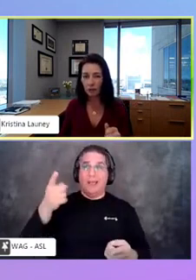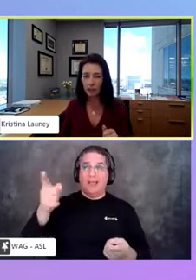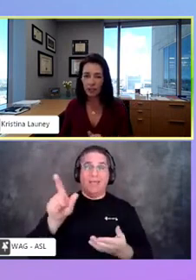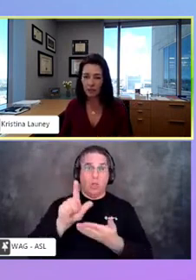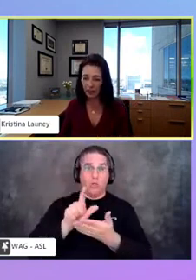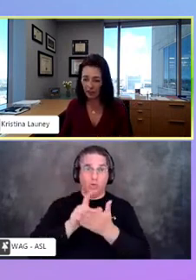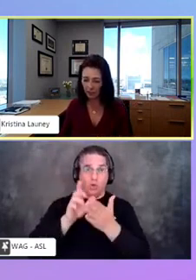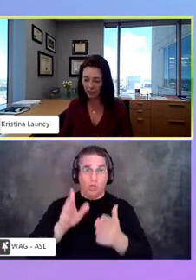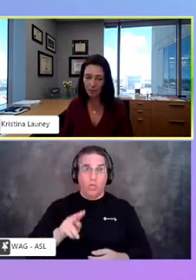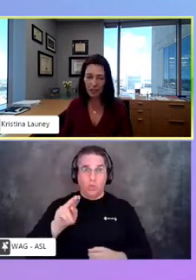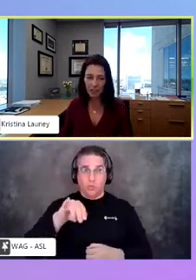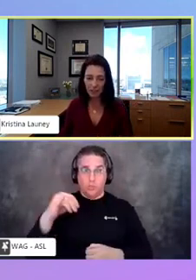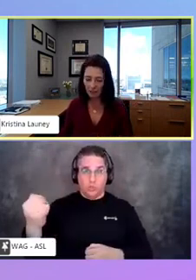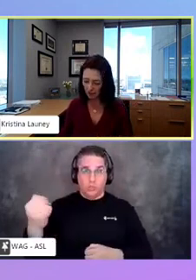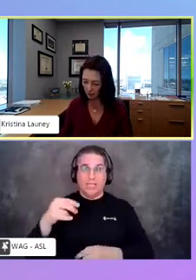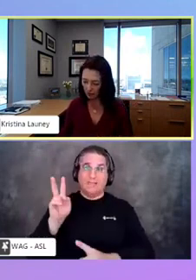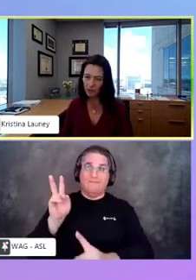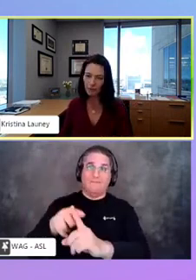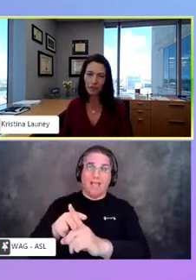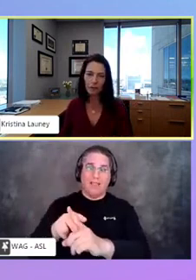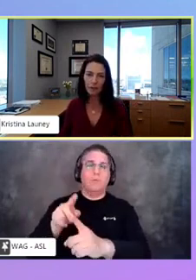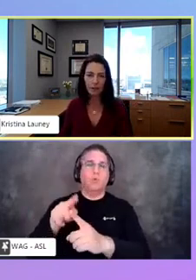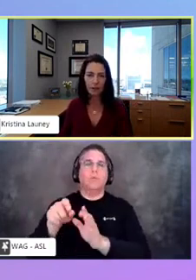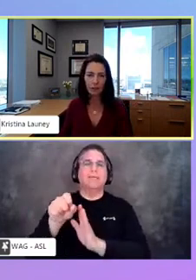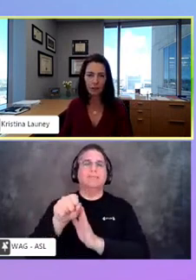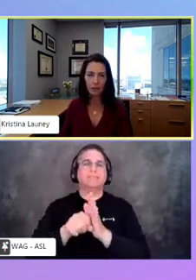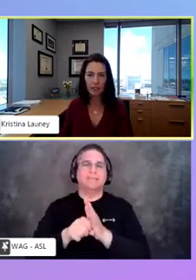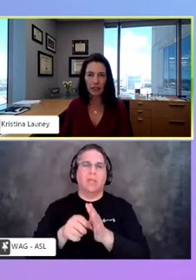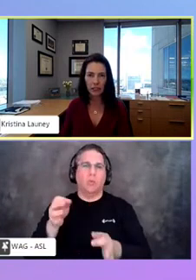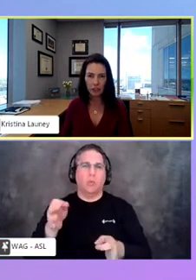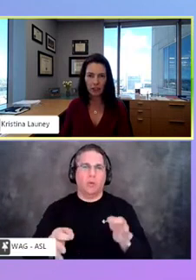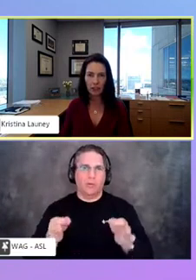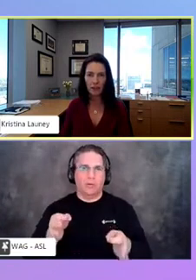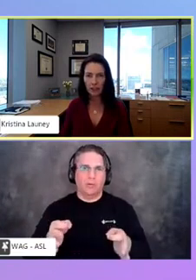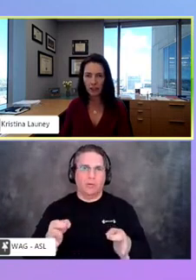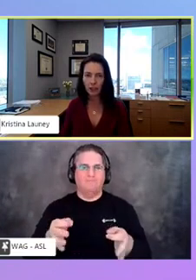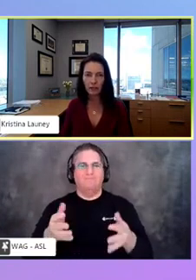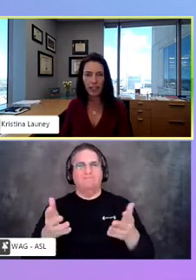chart, it's still but not on the chart because as of what we've been seeing in 2022, the attorney who's filing the cases